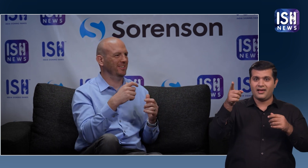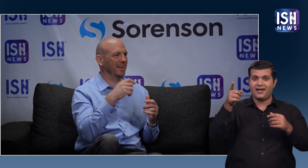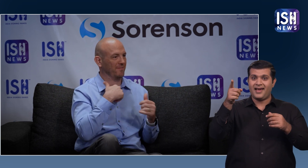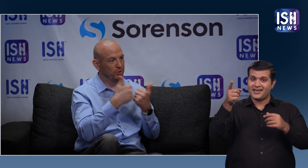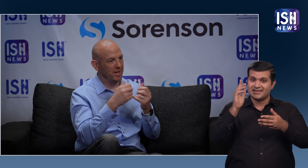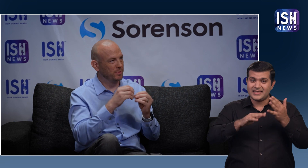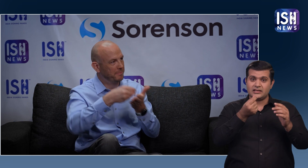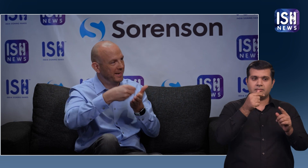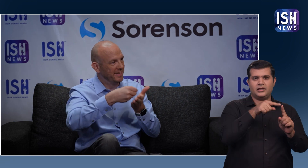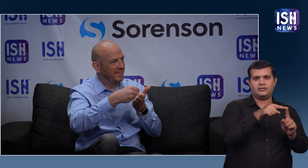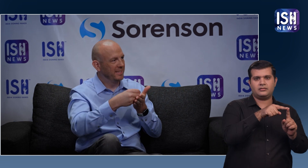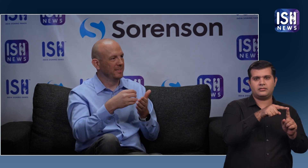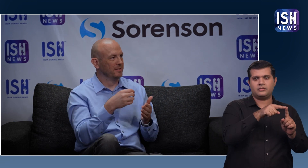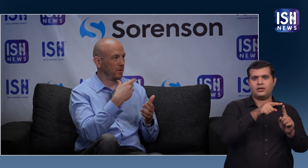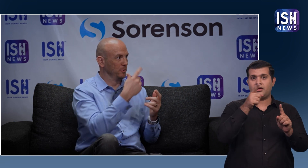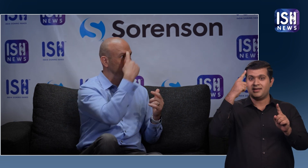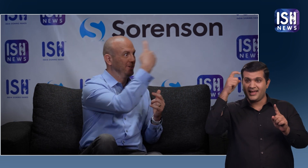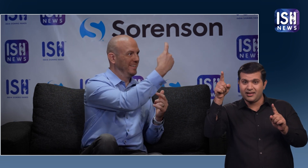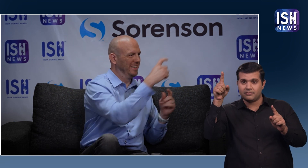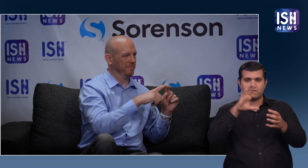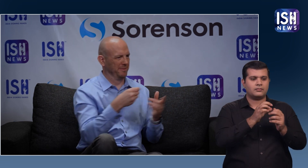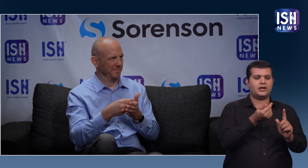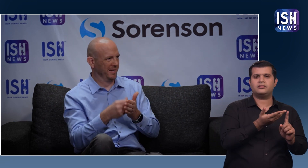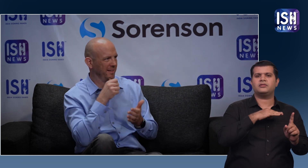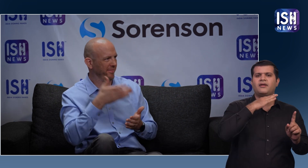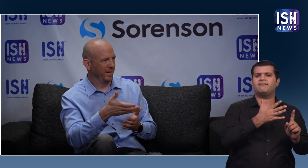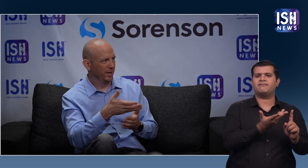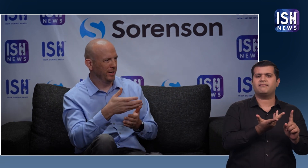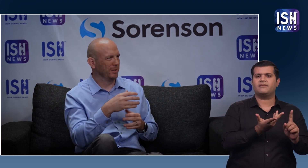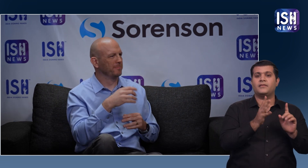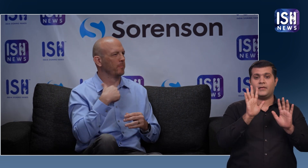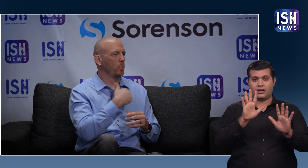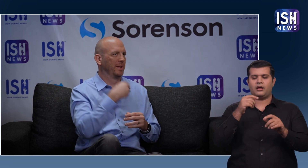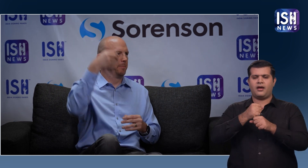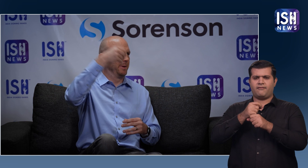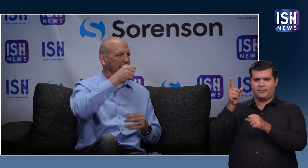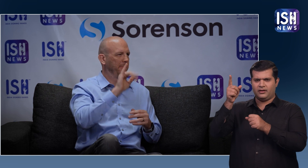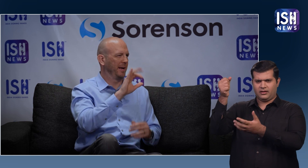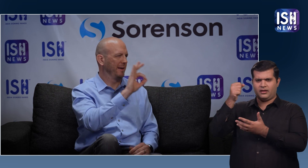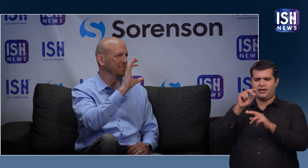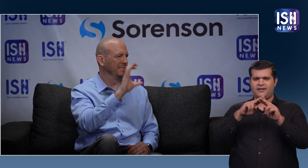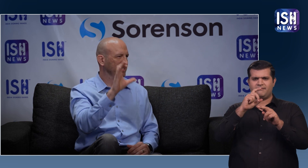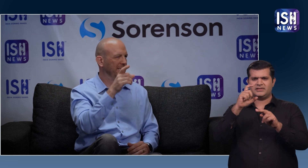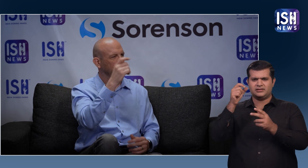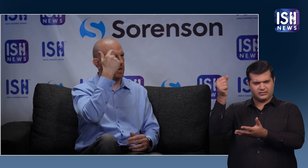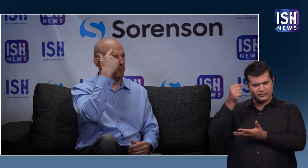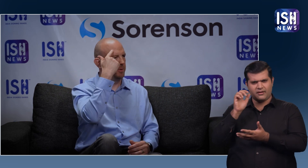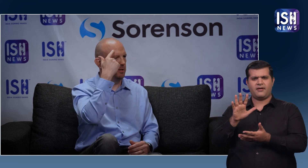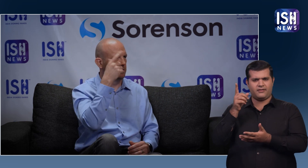The challenge is money. We have dreams but money is not there. We are paid by the FCC which is the government.